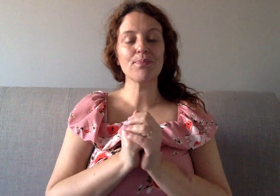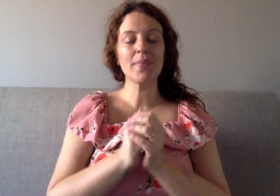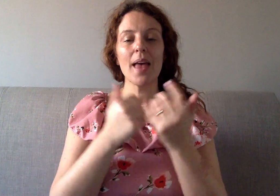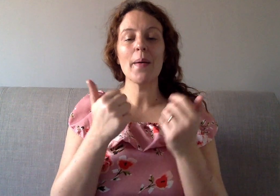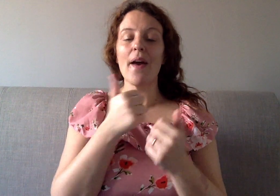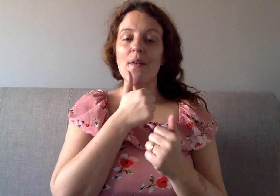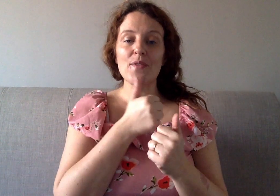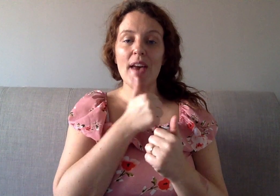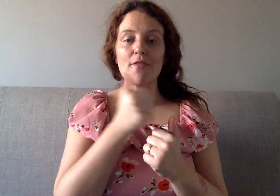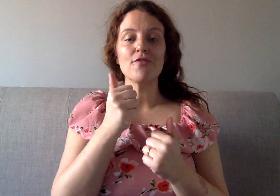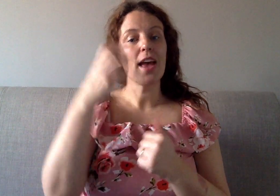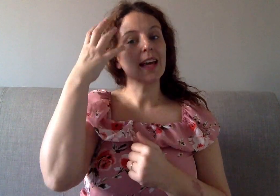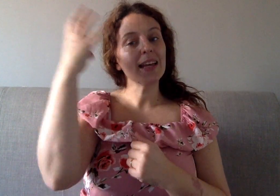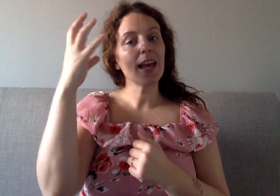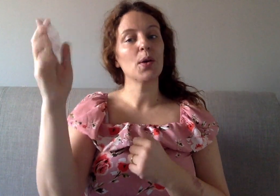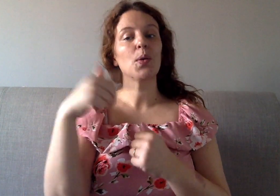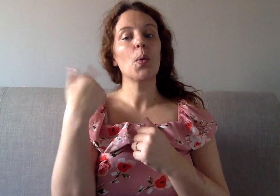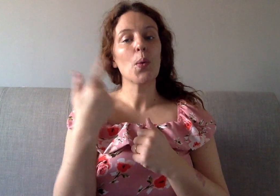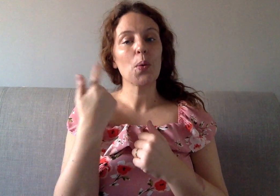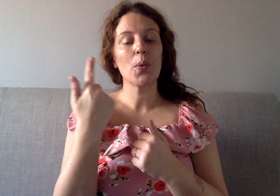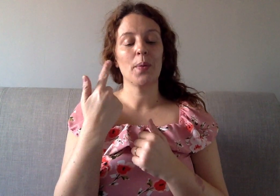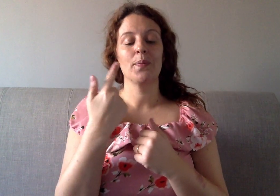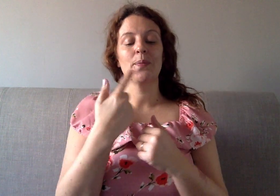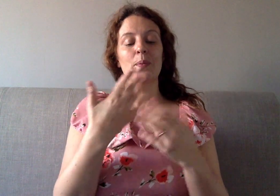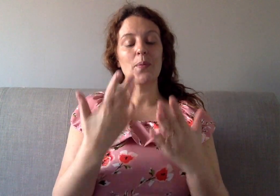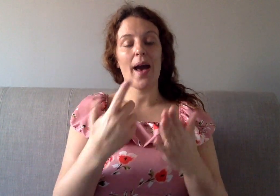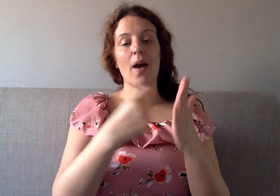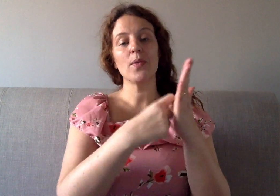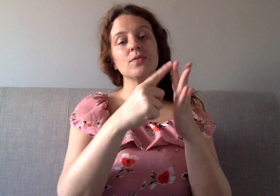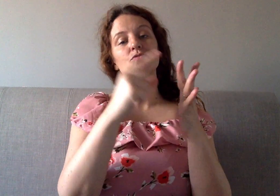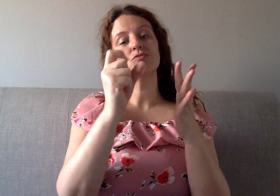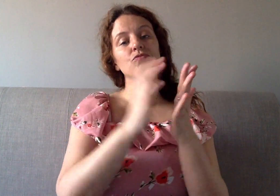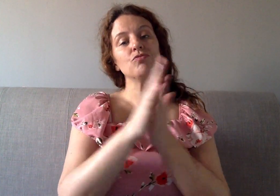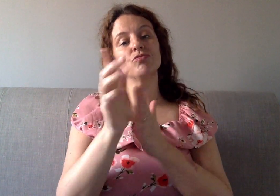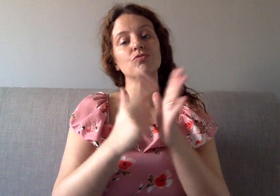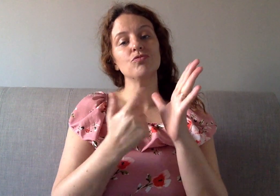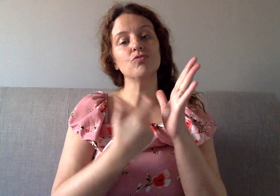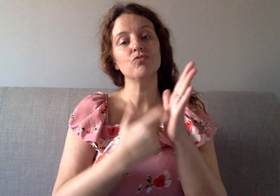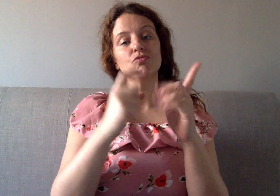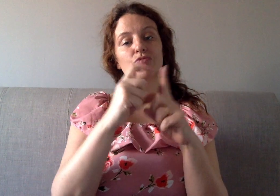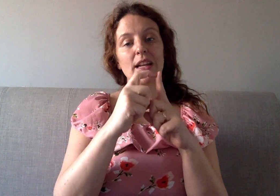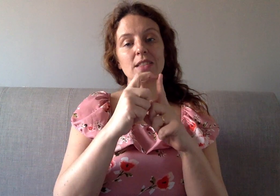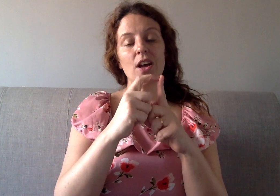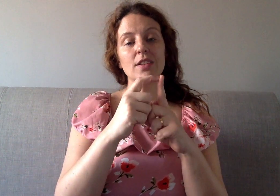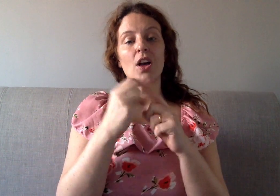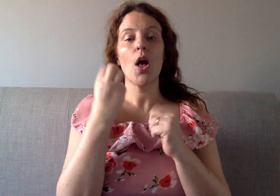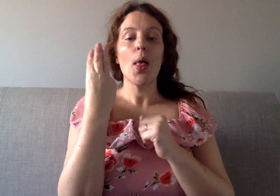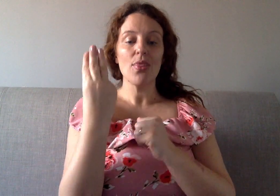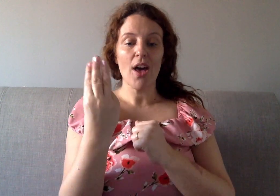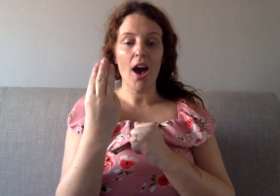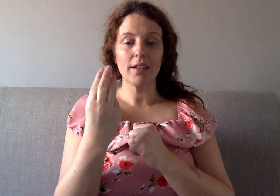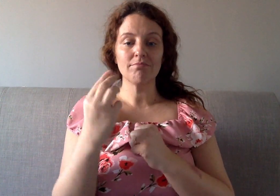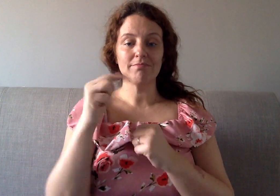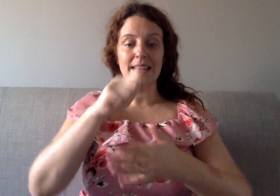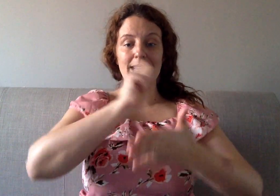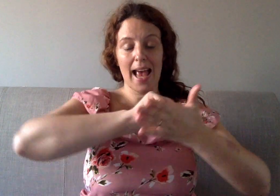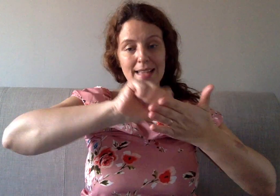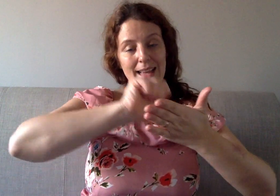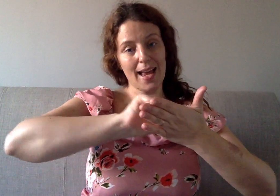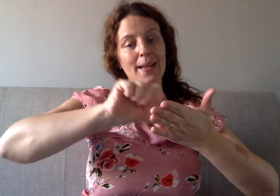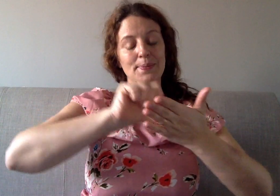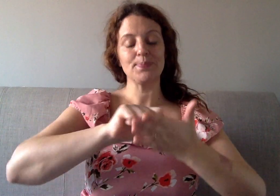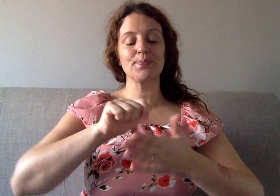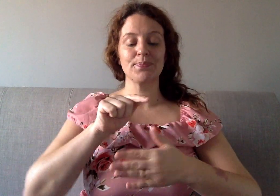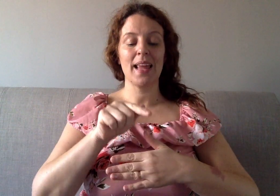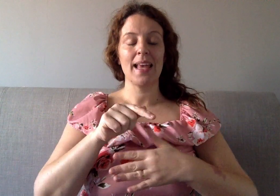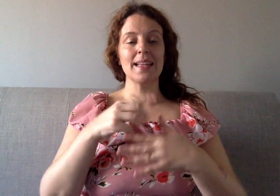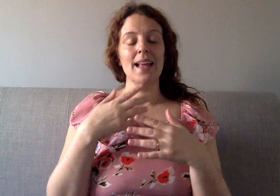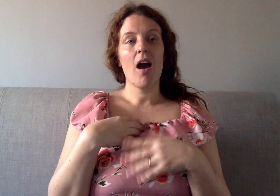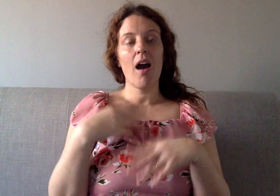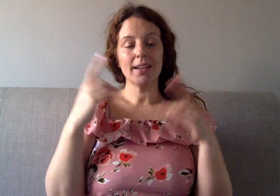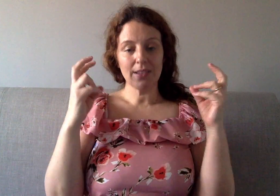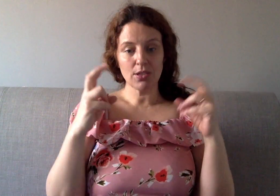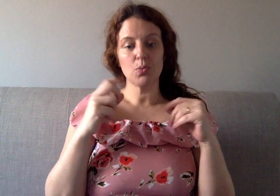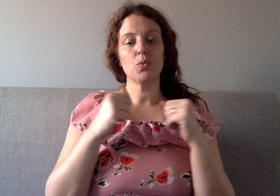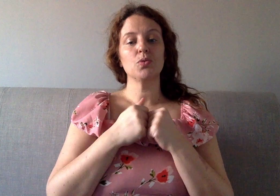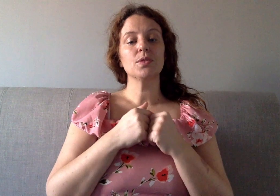My favourite King was Richard 3rd.